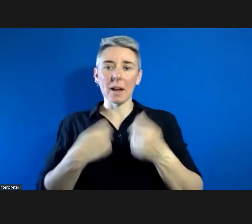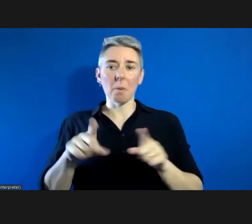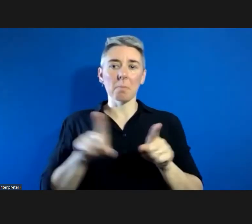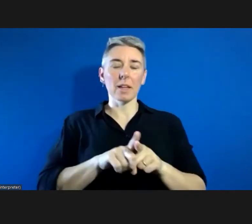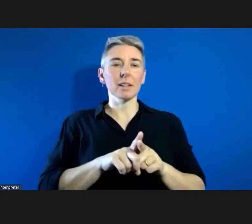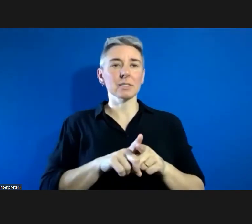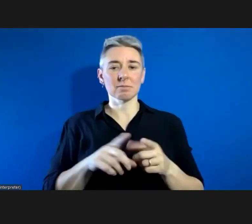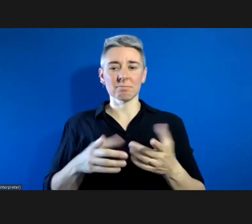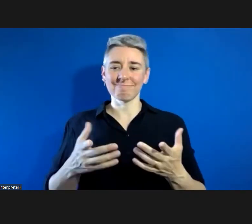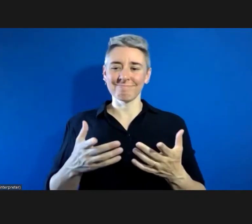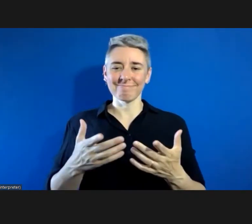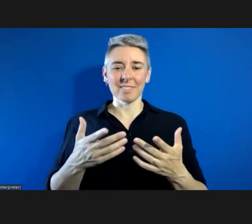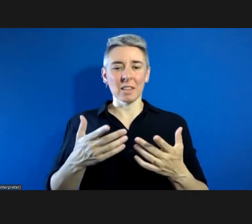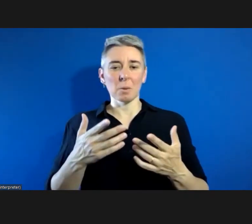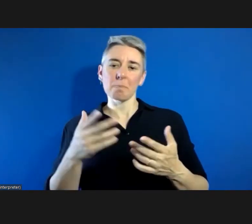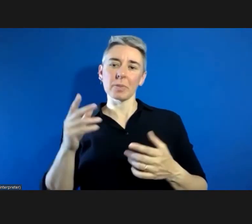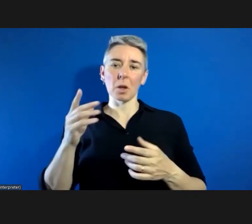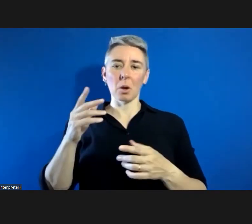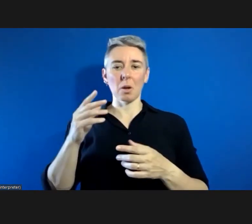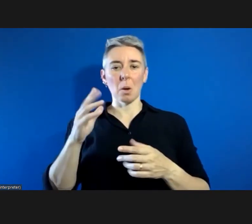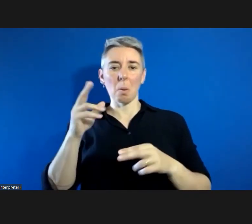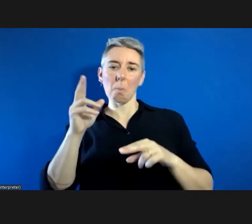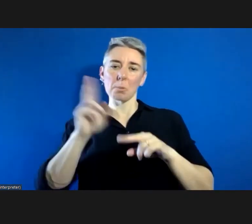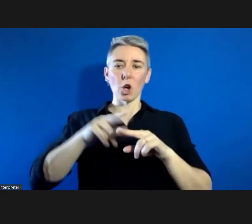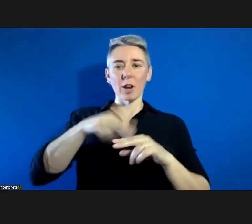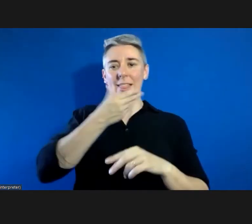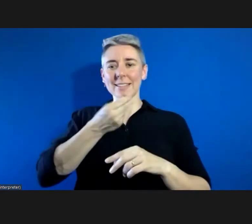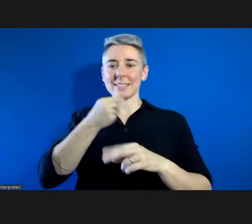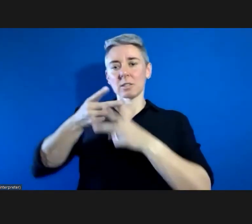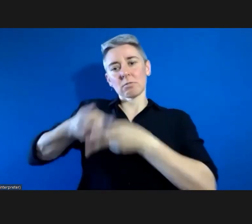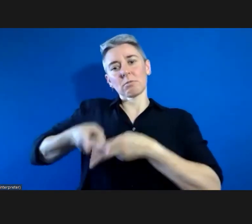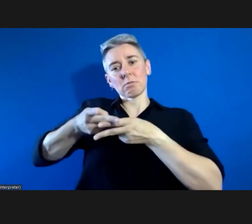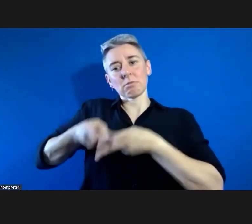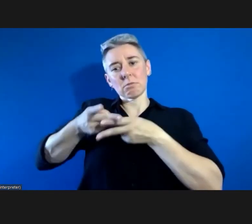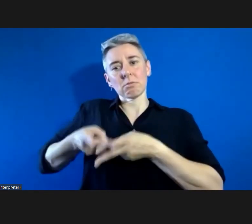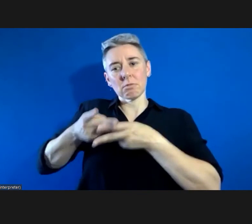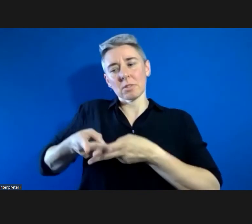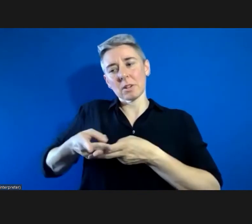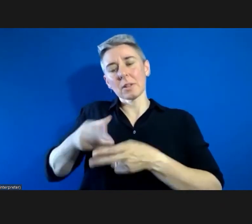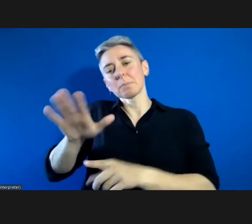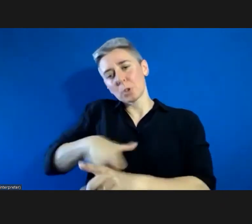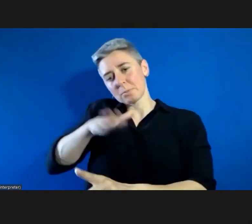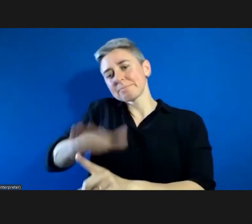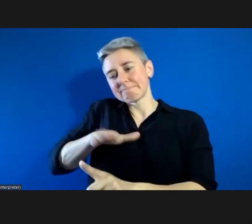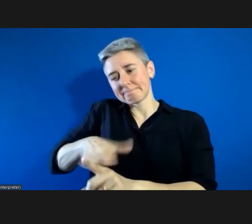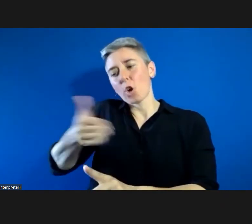paternalistic cultural missionary work. It's how comfortable our institutions are for